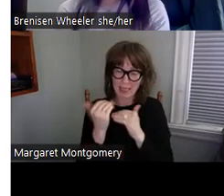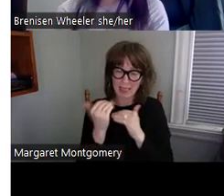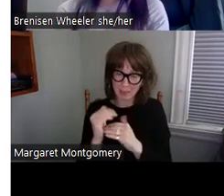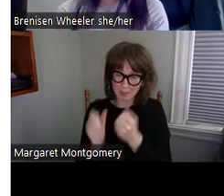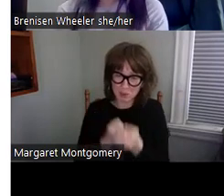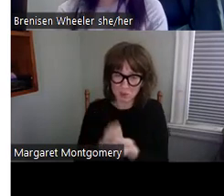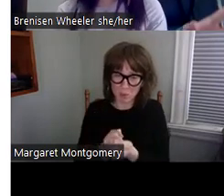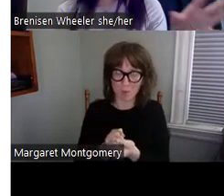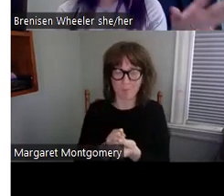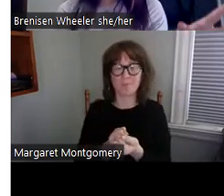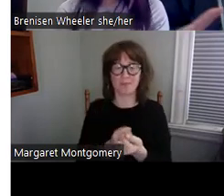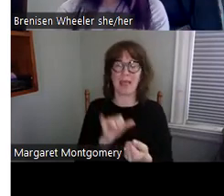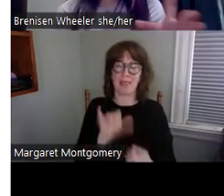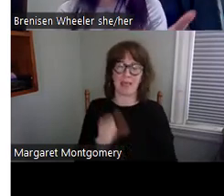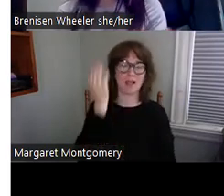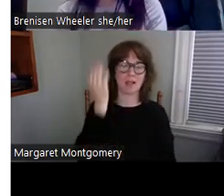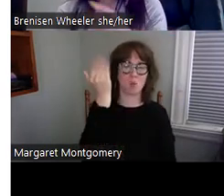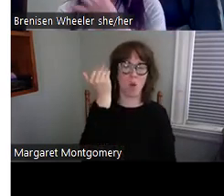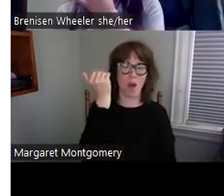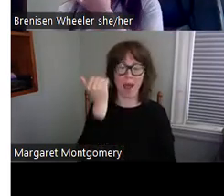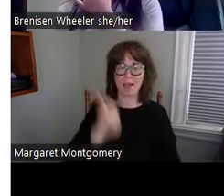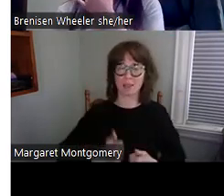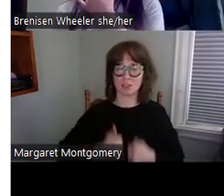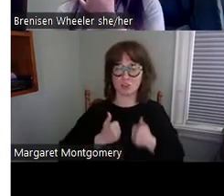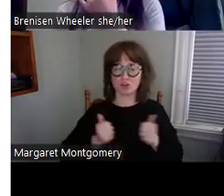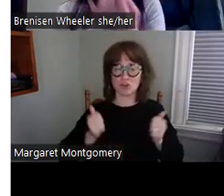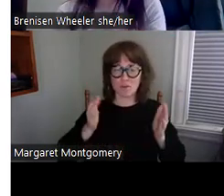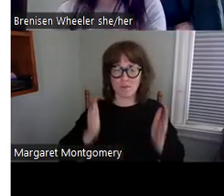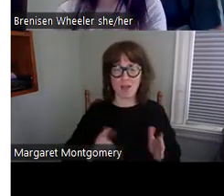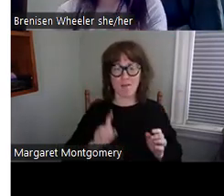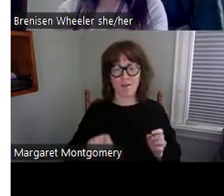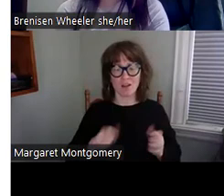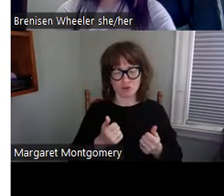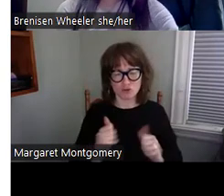it takes survivors and average of 12 to 15 attempts to be able to successfully leave,